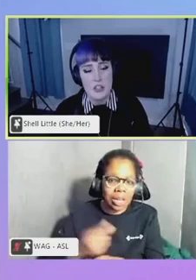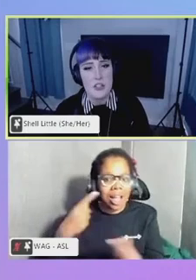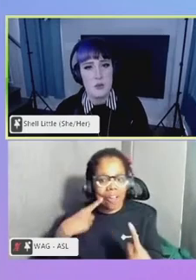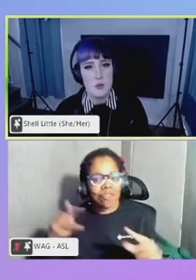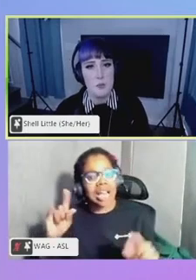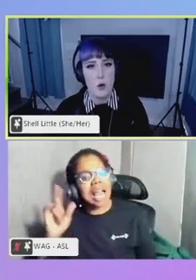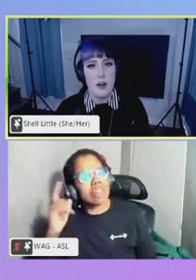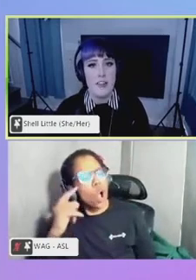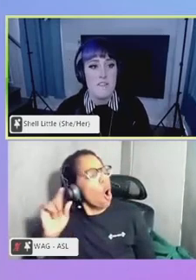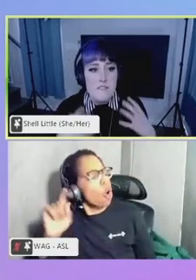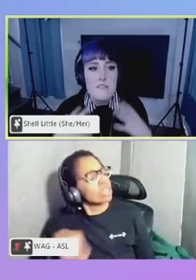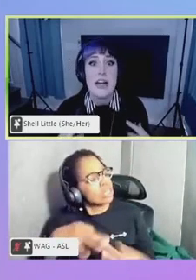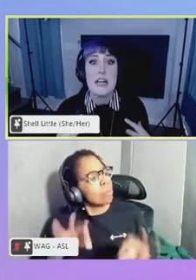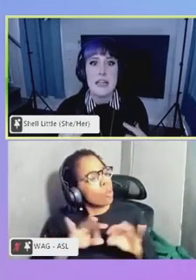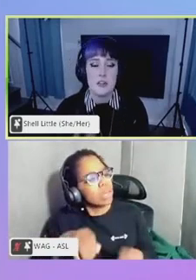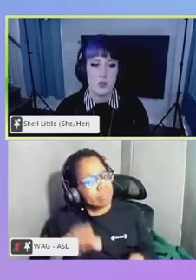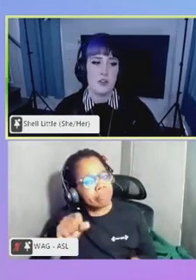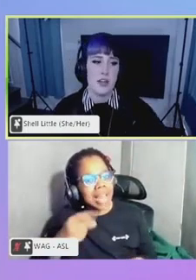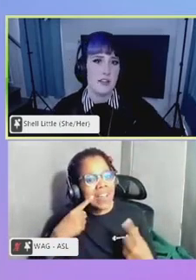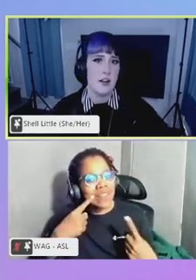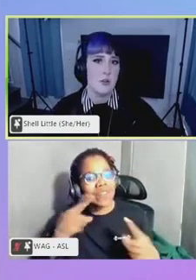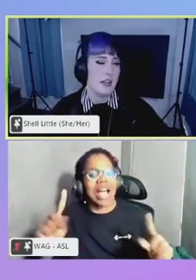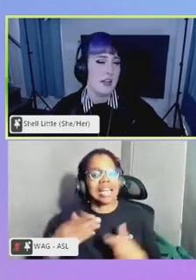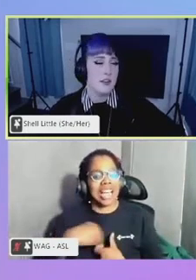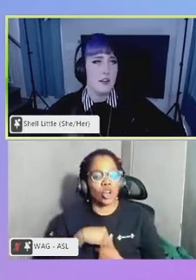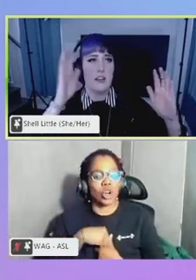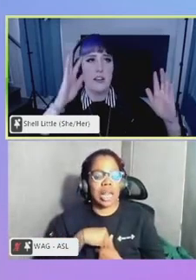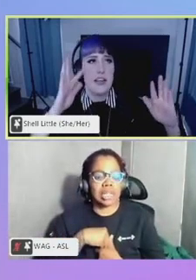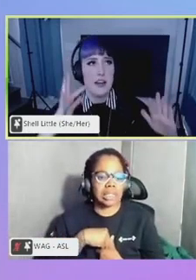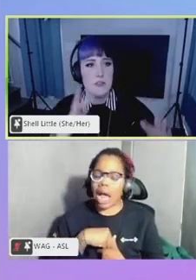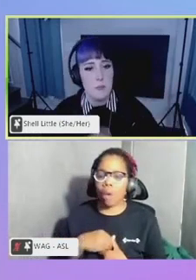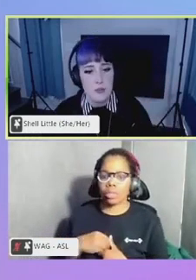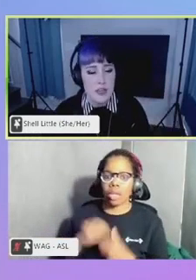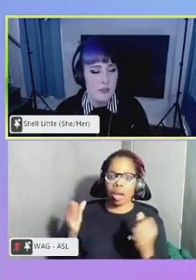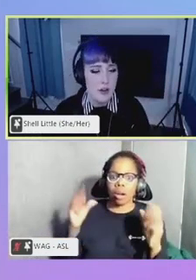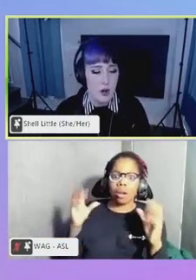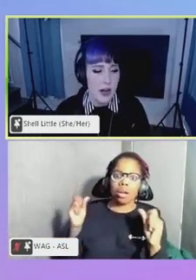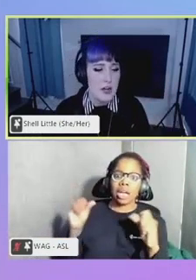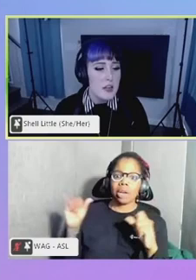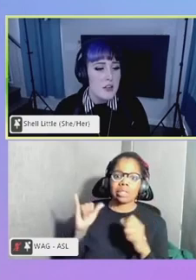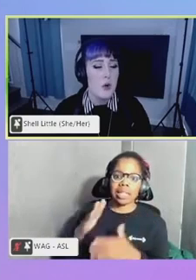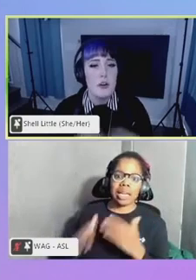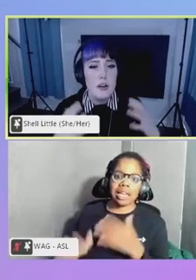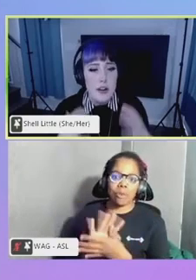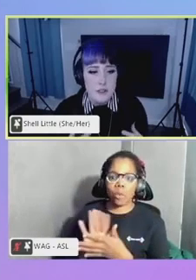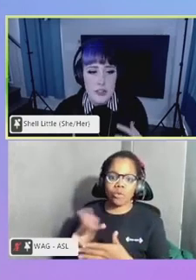close to a when I stop working to the company, will the ghost accessibility because after hearing me drone on about it, for 5 years, he